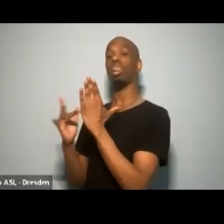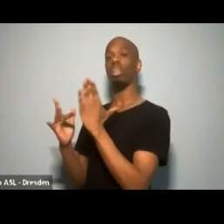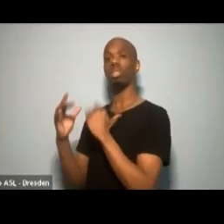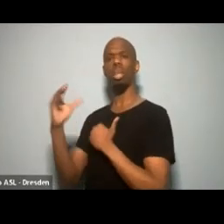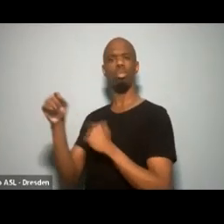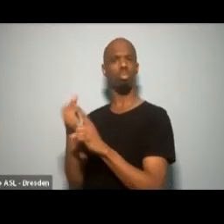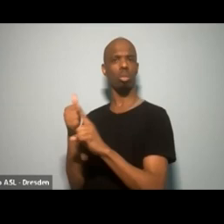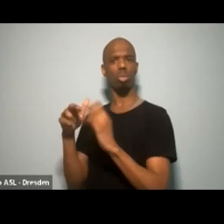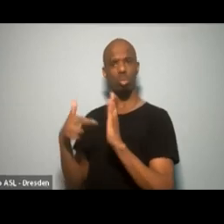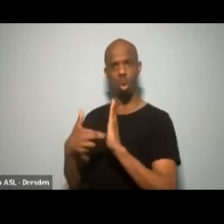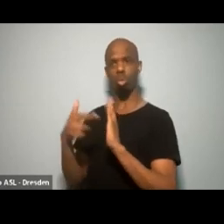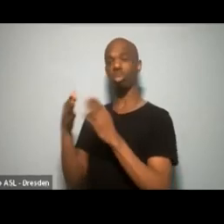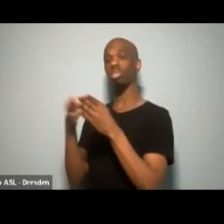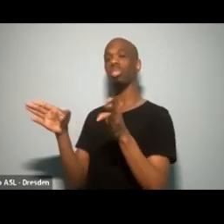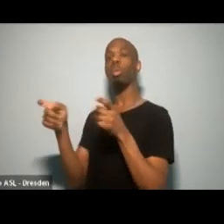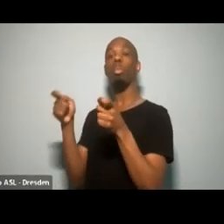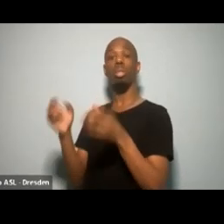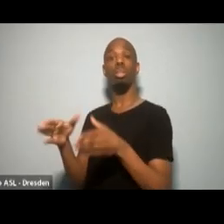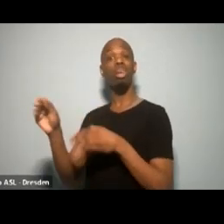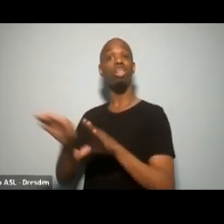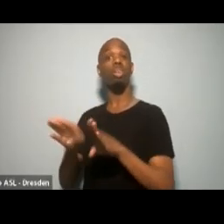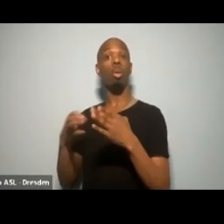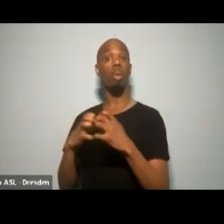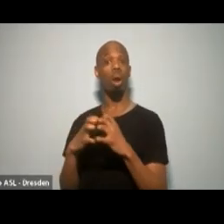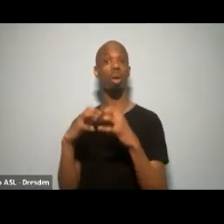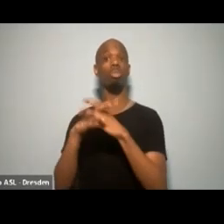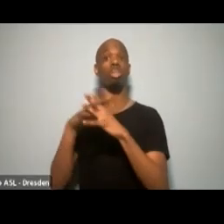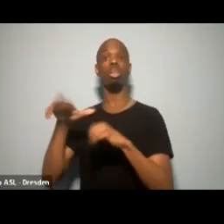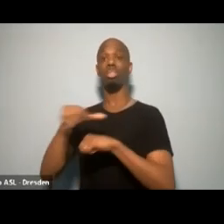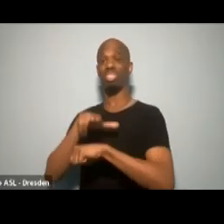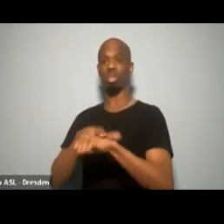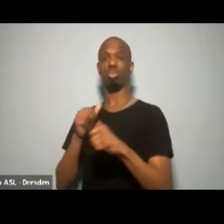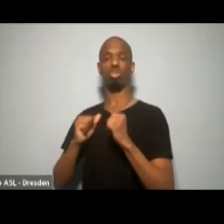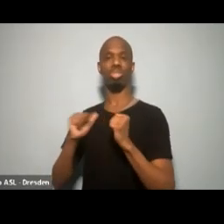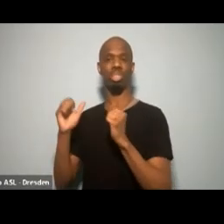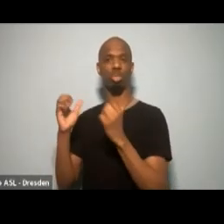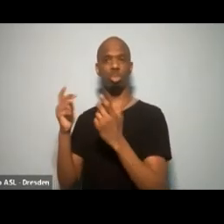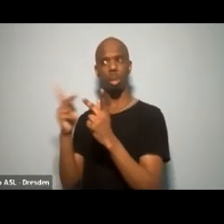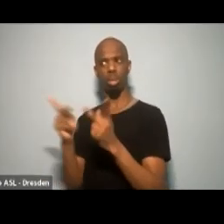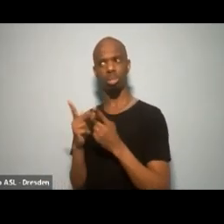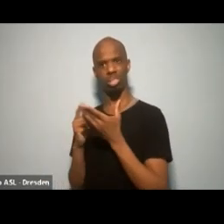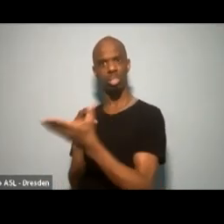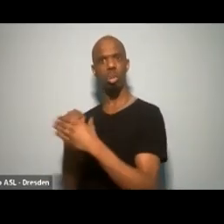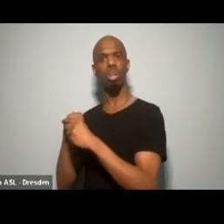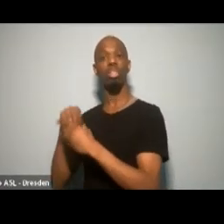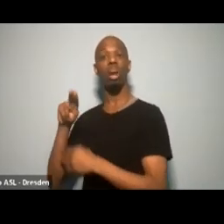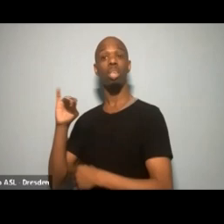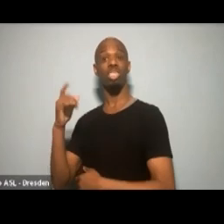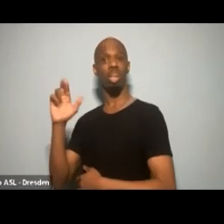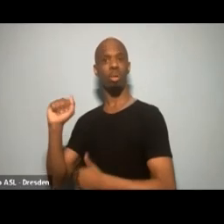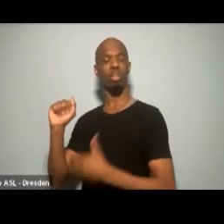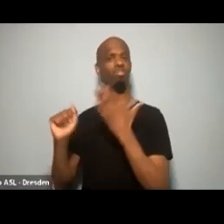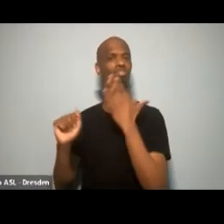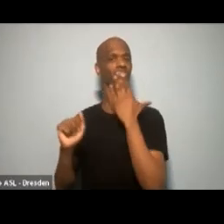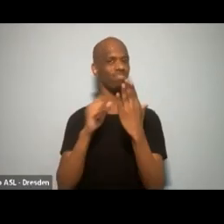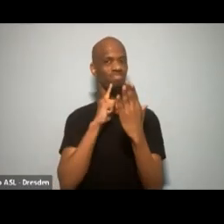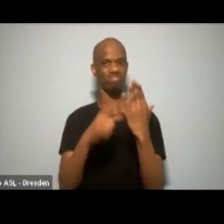of the National Theatre in Nigeria. Thank you so much for joining us today, Dr. Ododo.